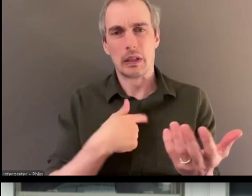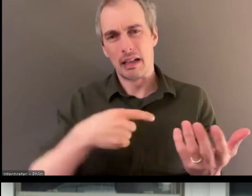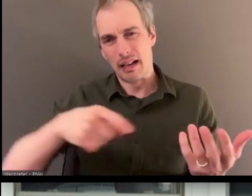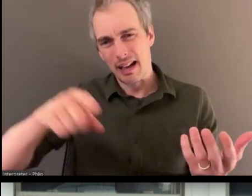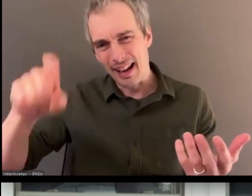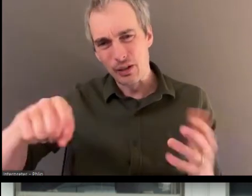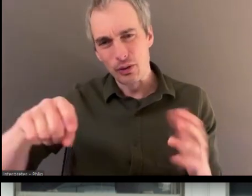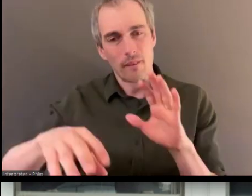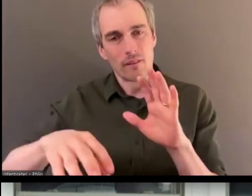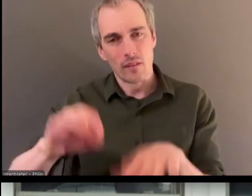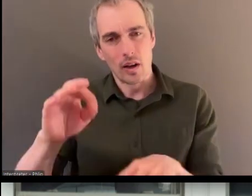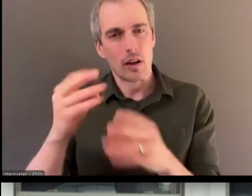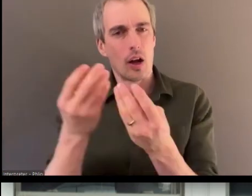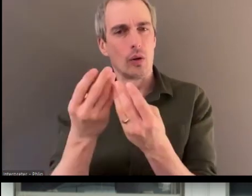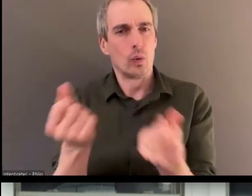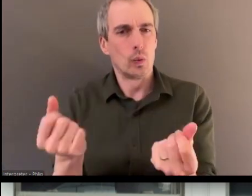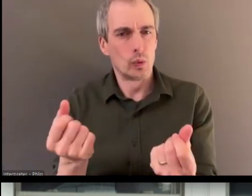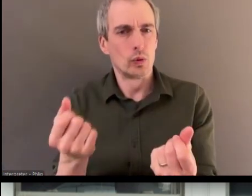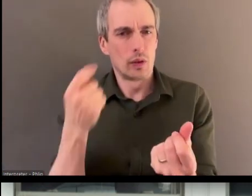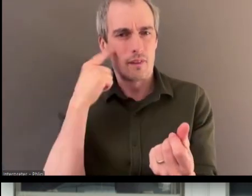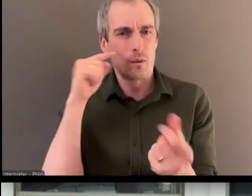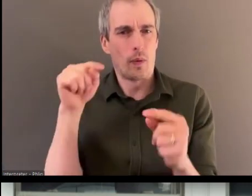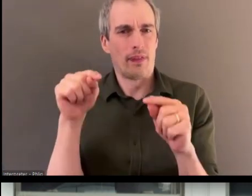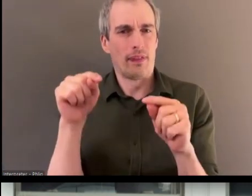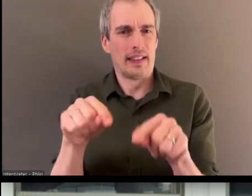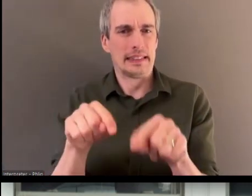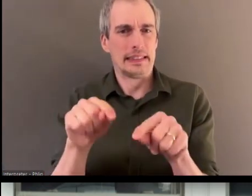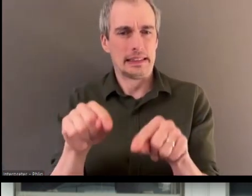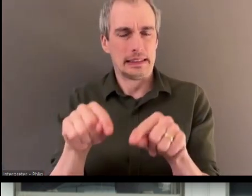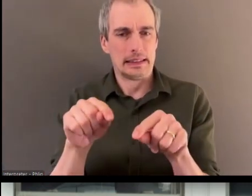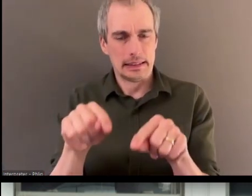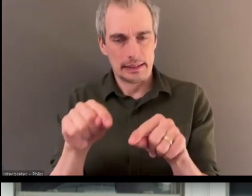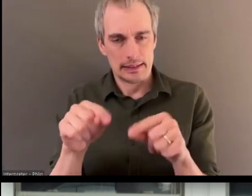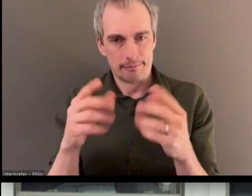I, as an engineer, knew that the solution could be in technology.